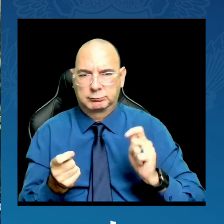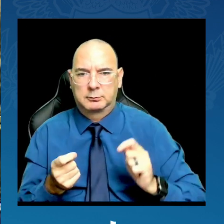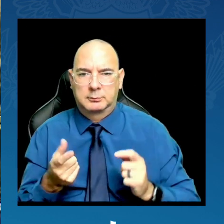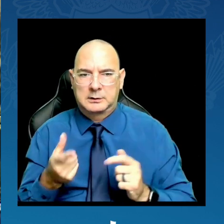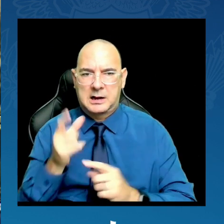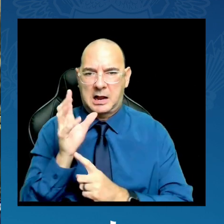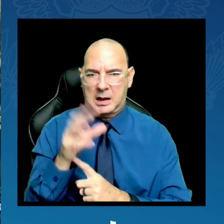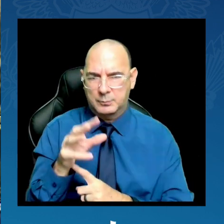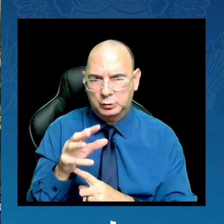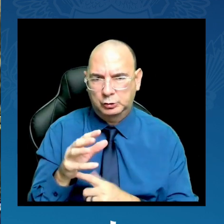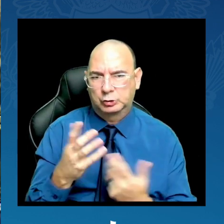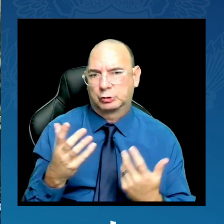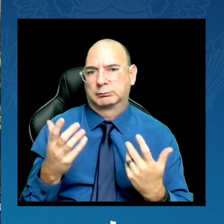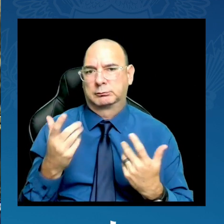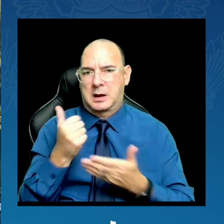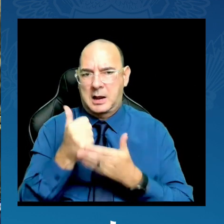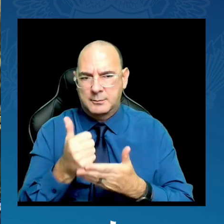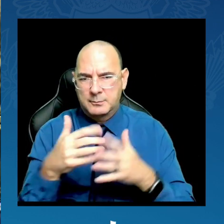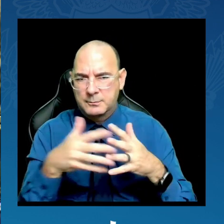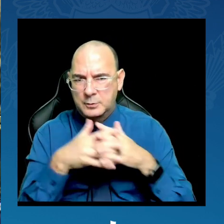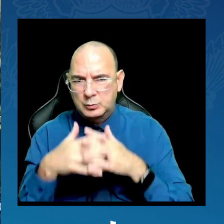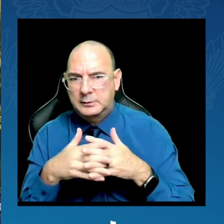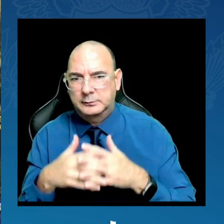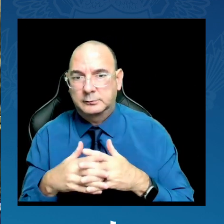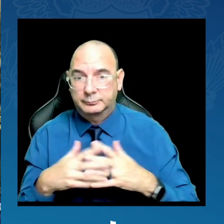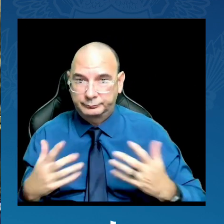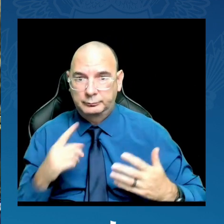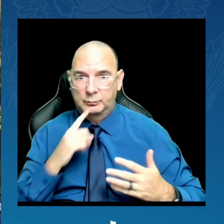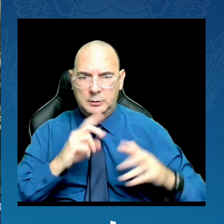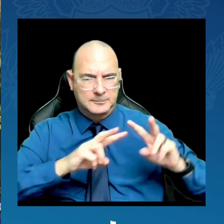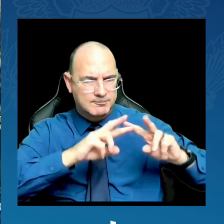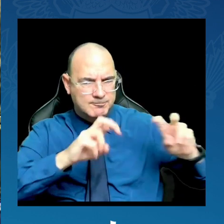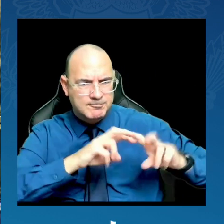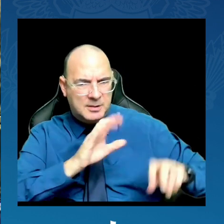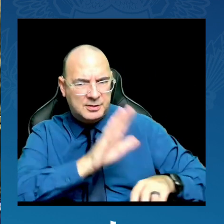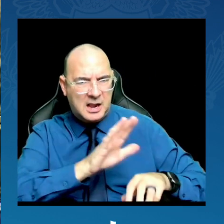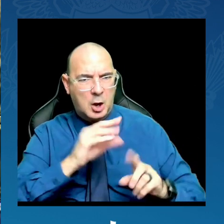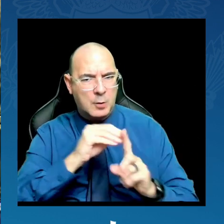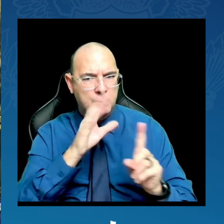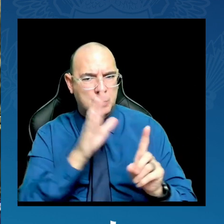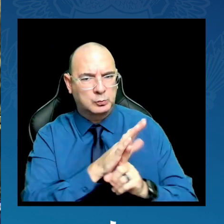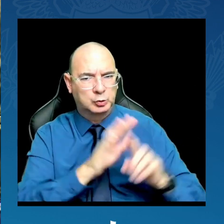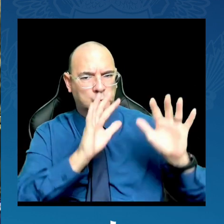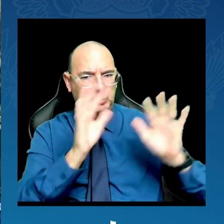to climate related hazards and identify potential funding that can help them protect people, property